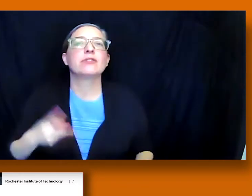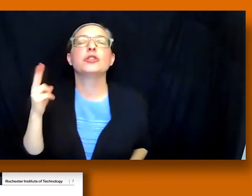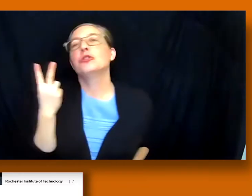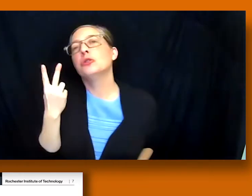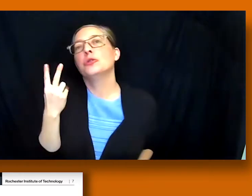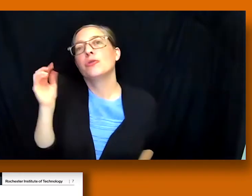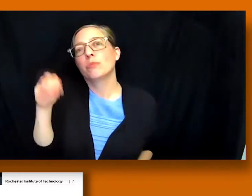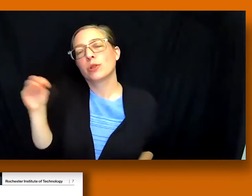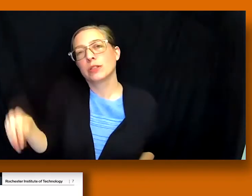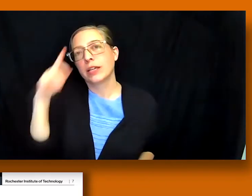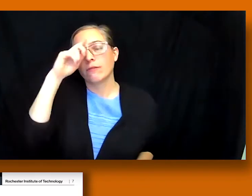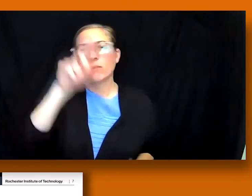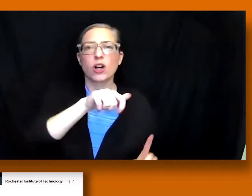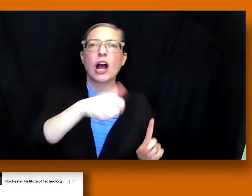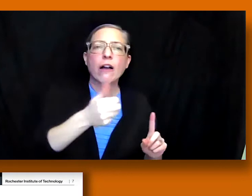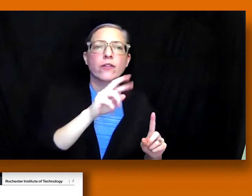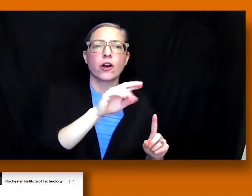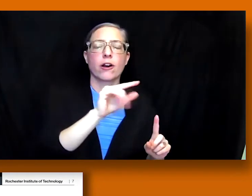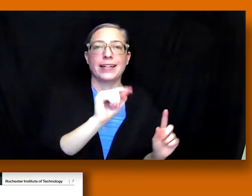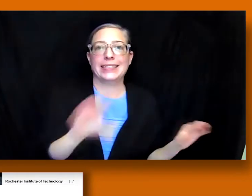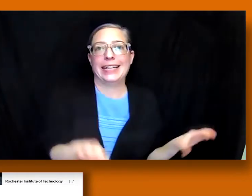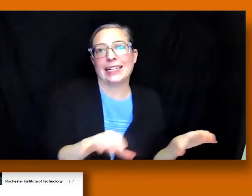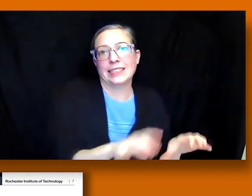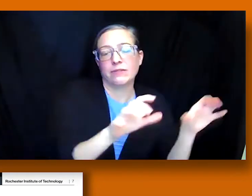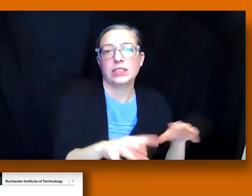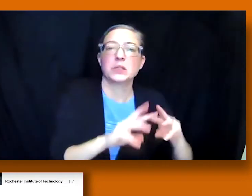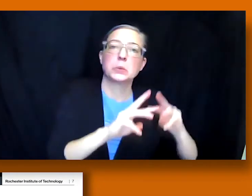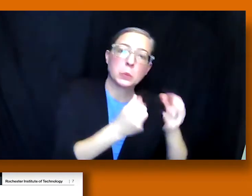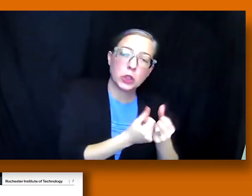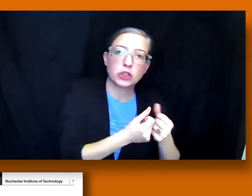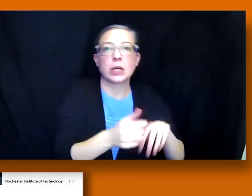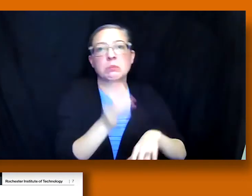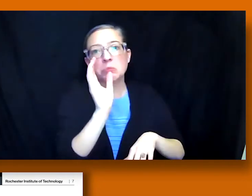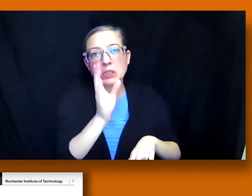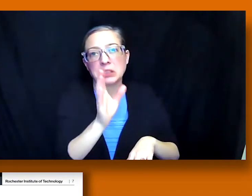such as departmental meetings or workshops or RIT events.